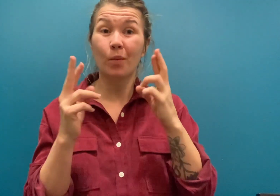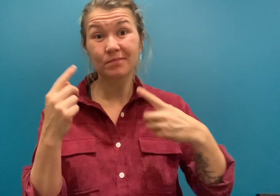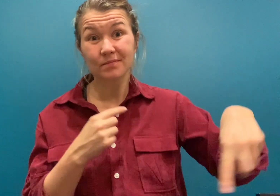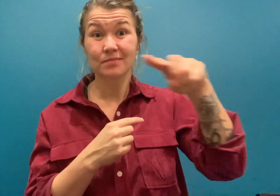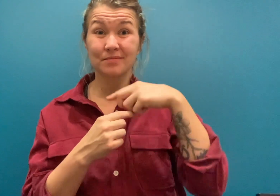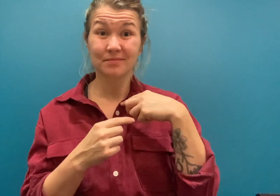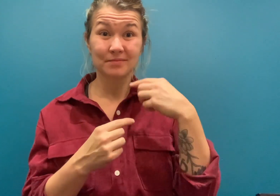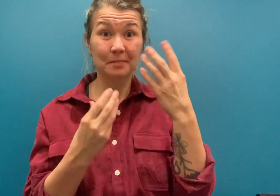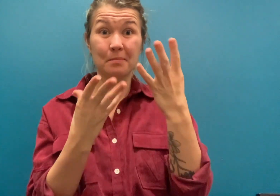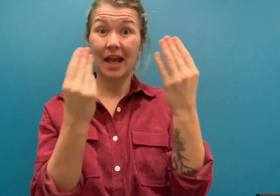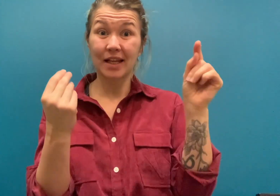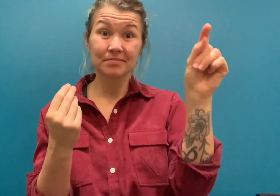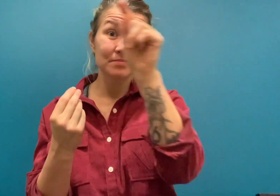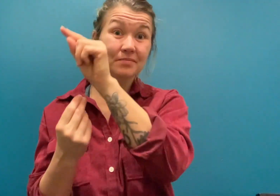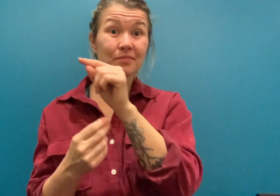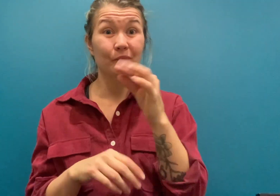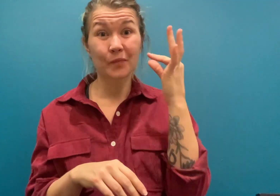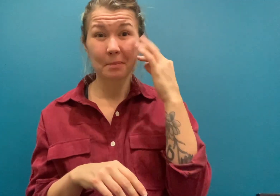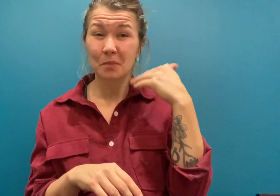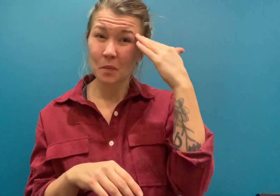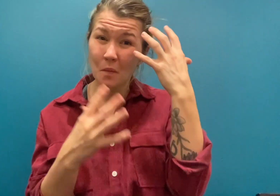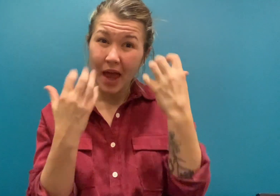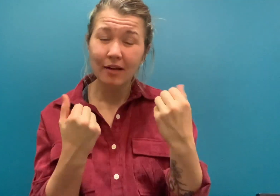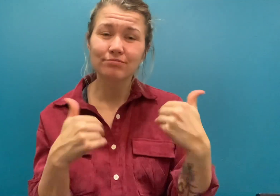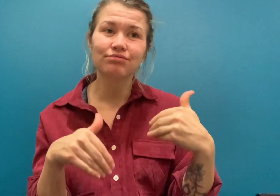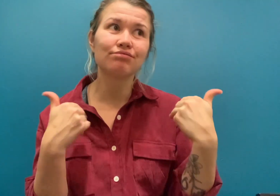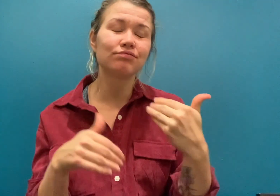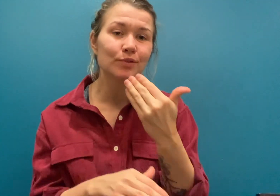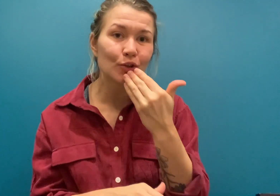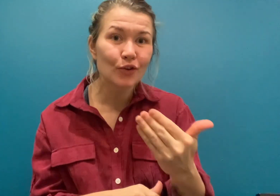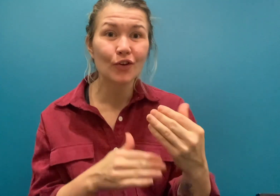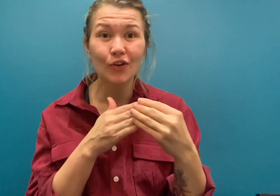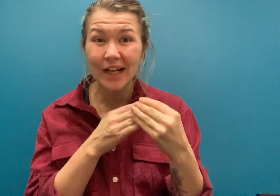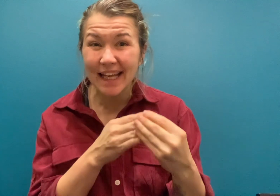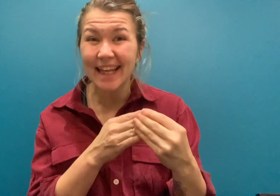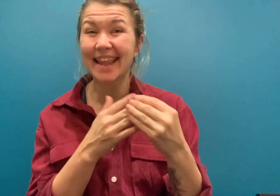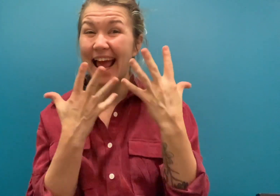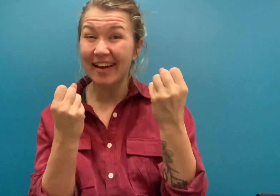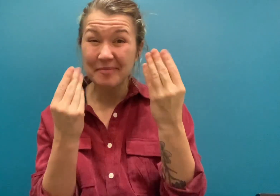Hopefully more women that I know who are good leaders